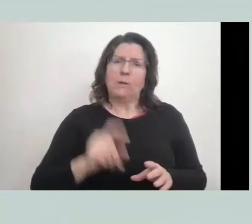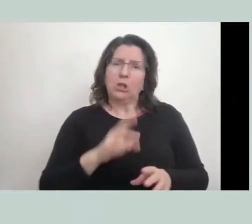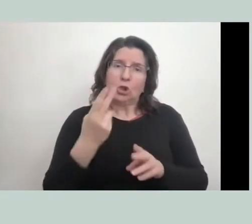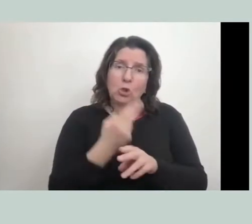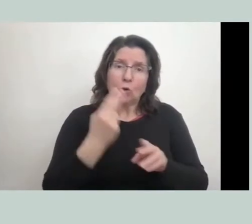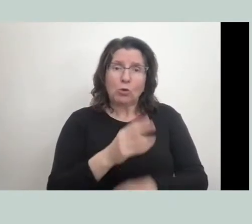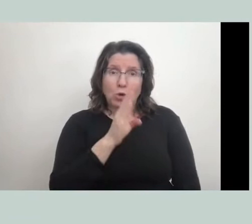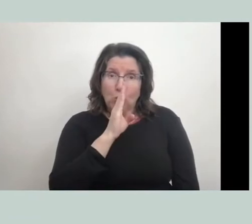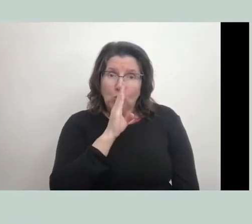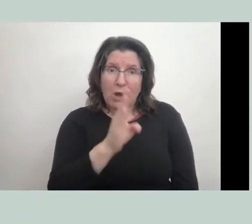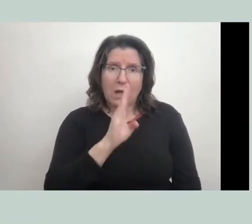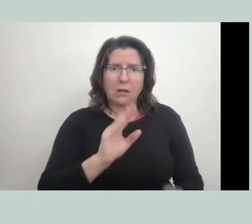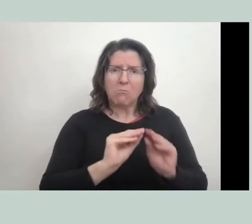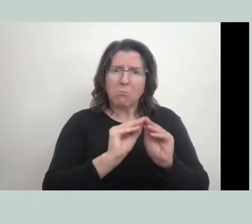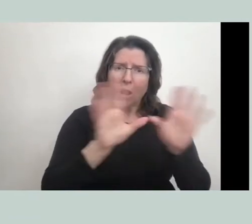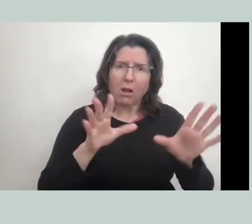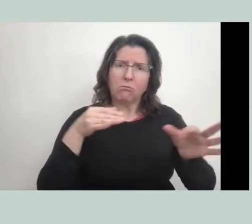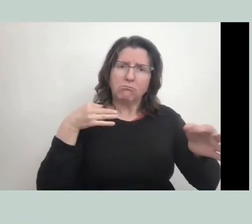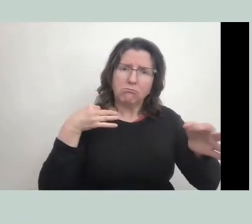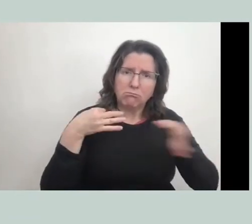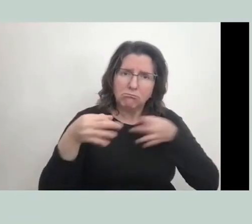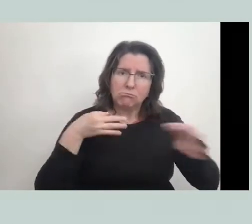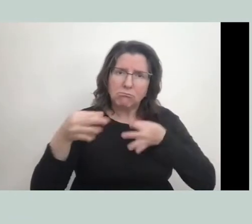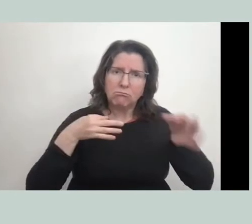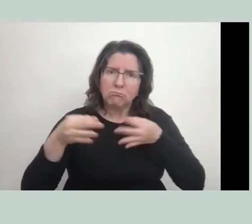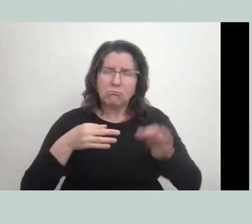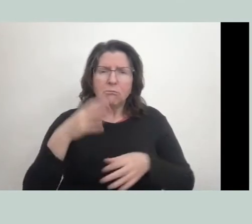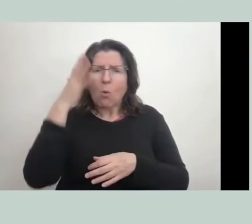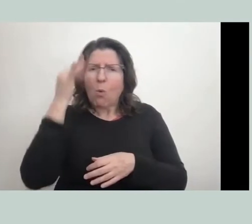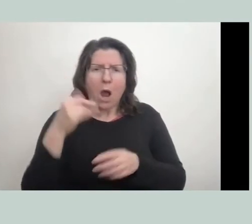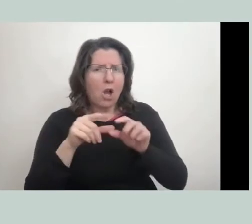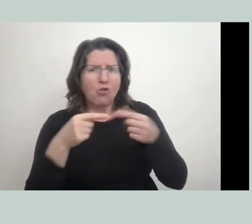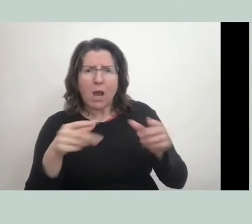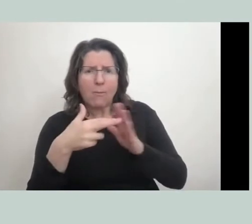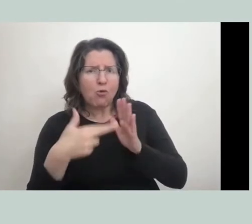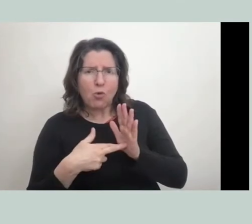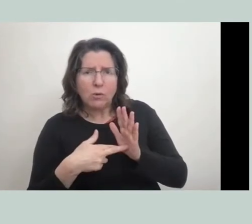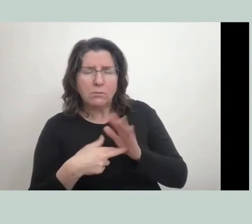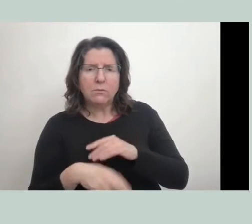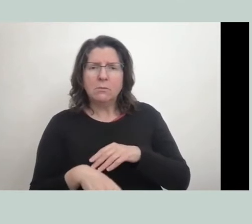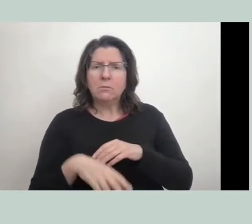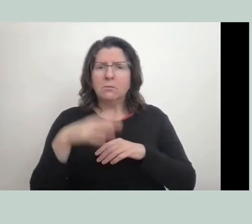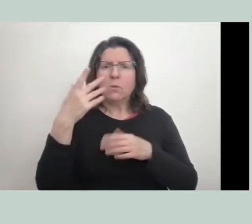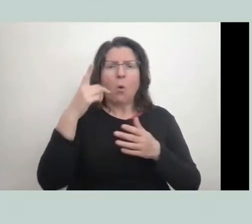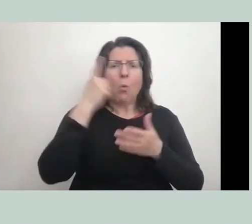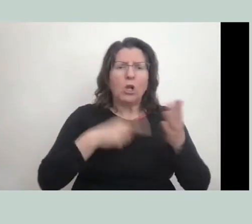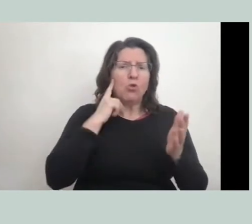Using direct and explicit instruction to explain elements of a sentence and their function.